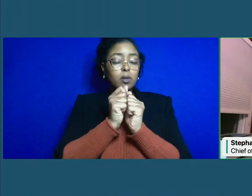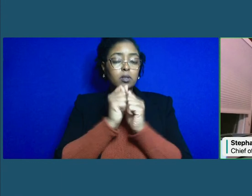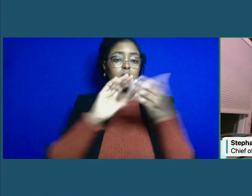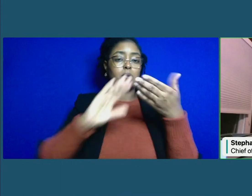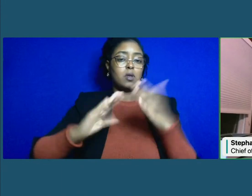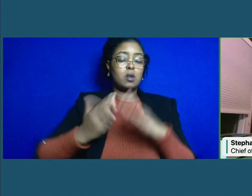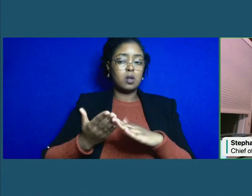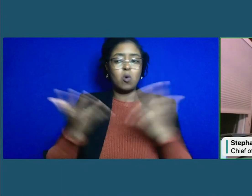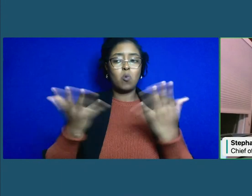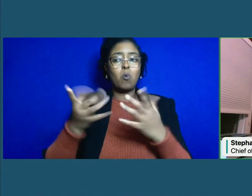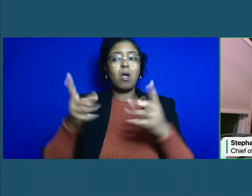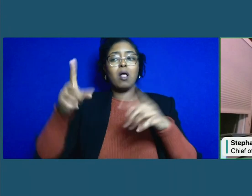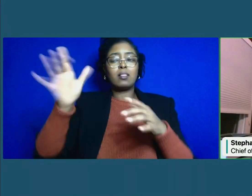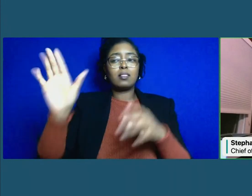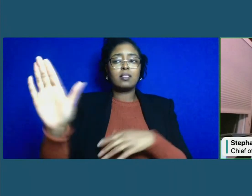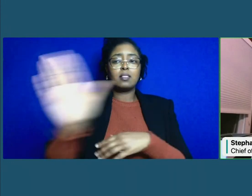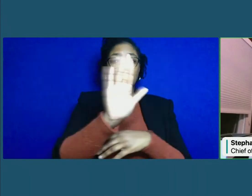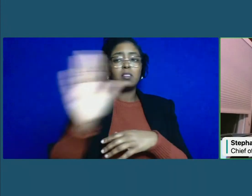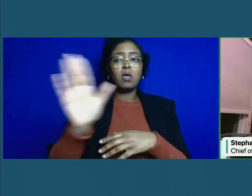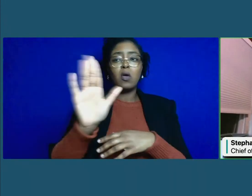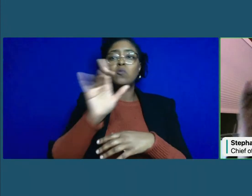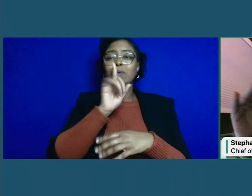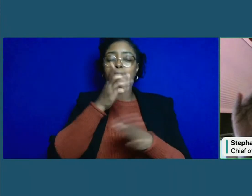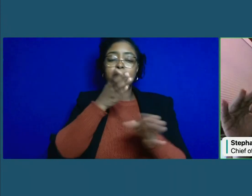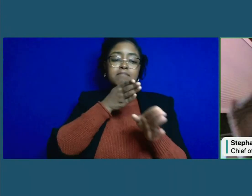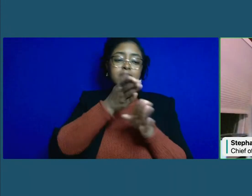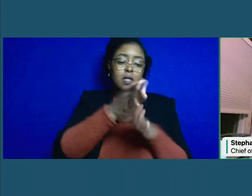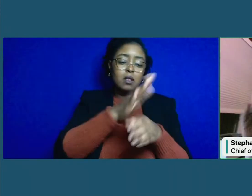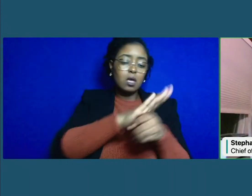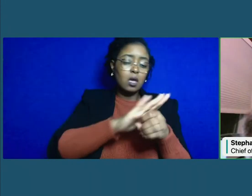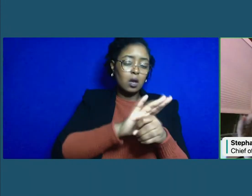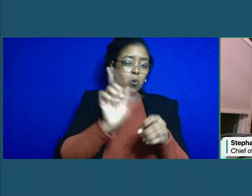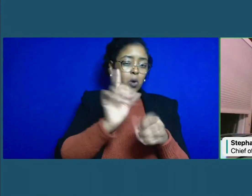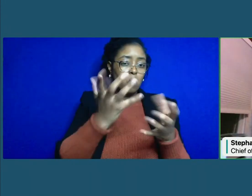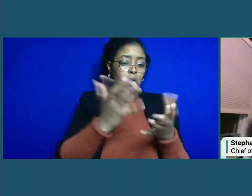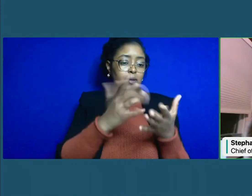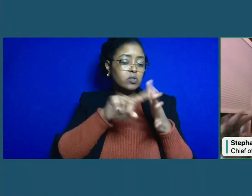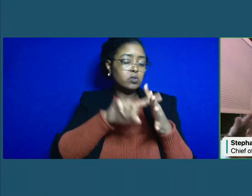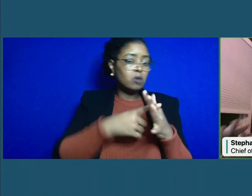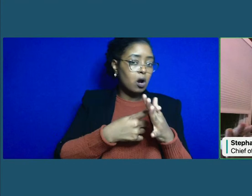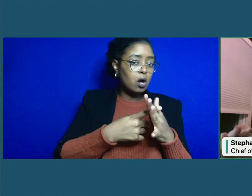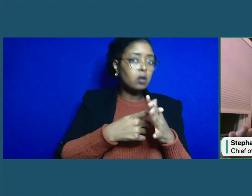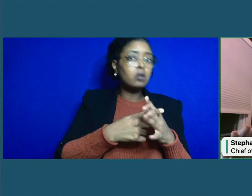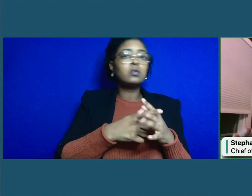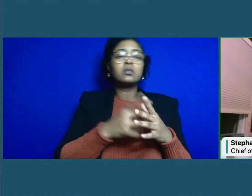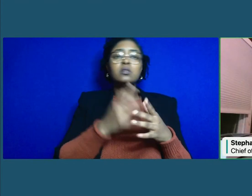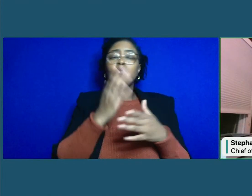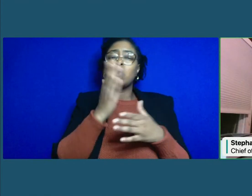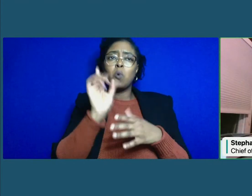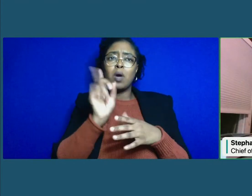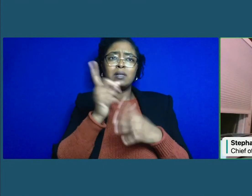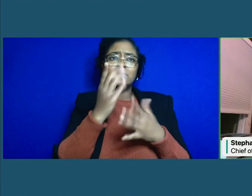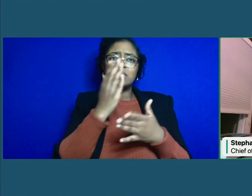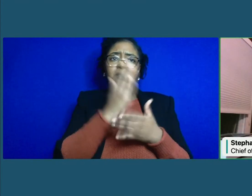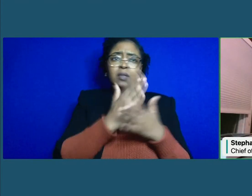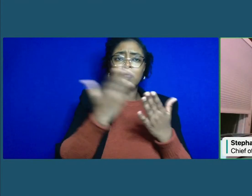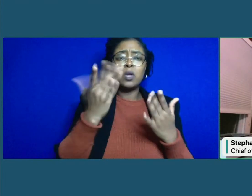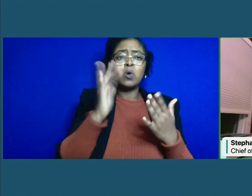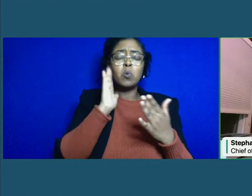prioritizing with the community. Um what they're Main areas they